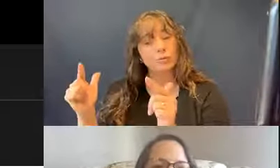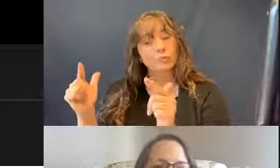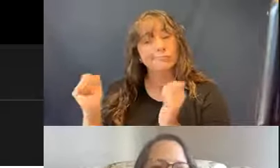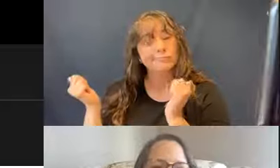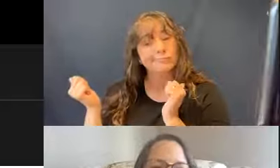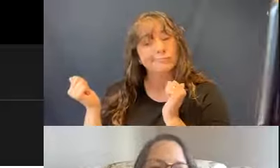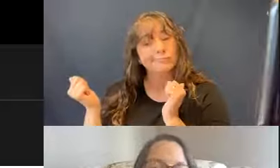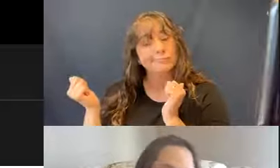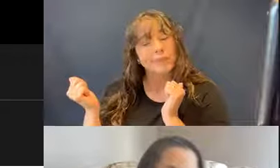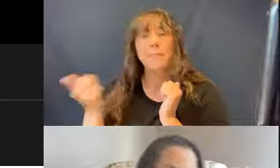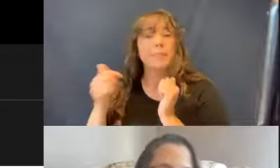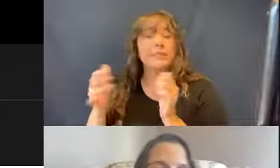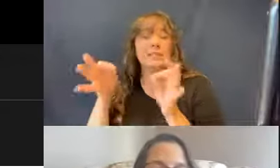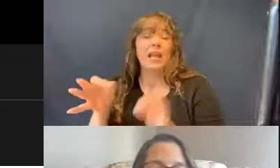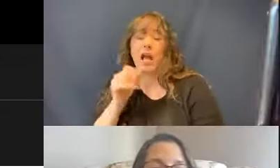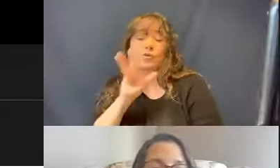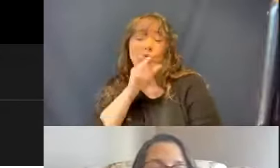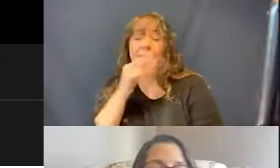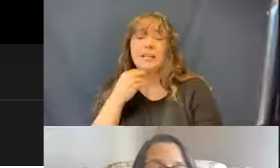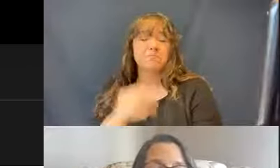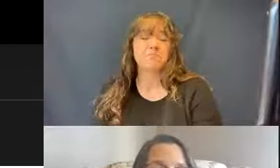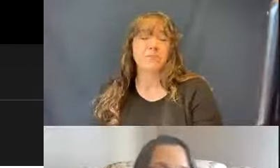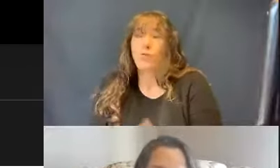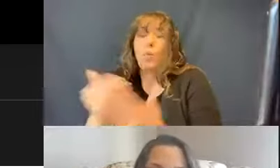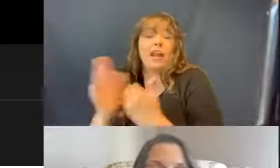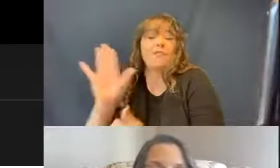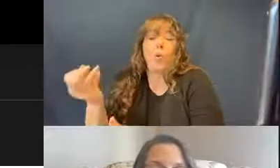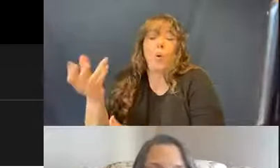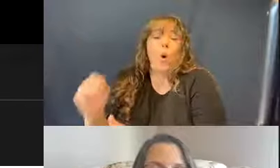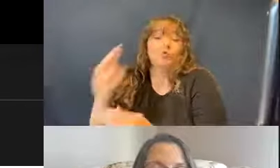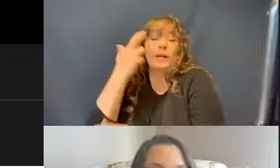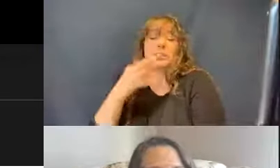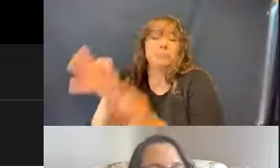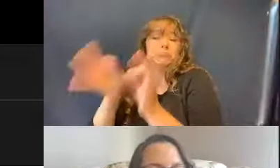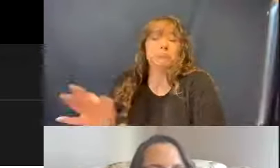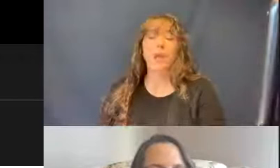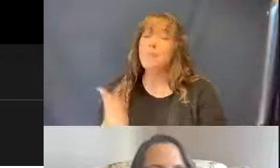to speak for whatever reason they have. They may be able to write okay. It can be sometimes